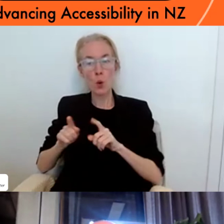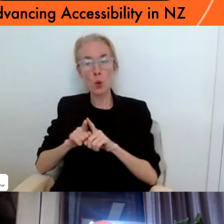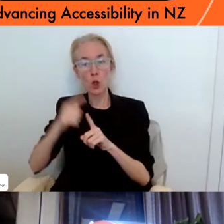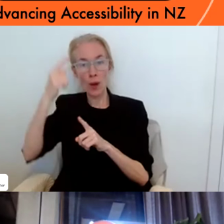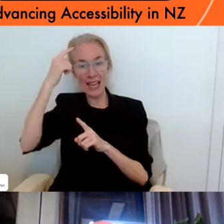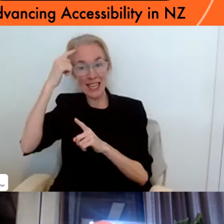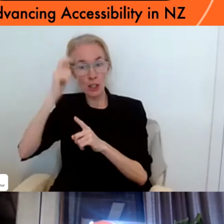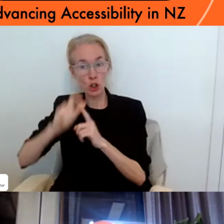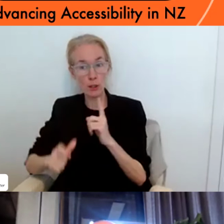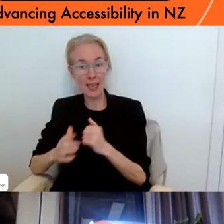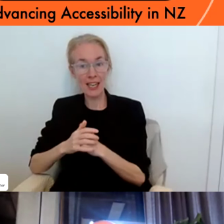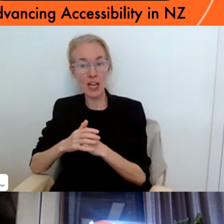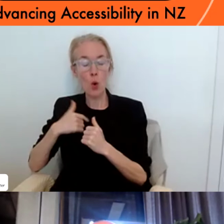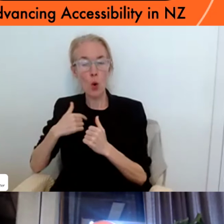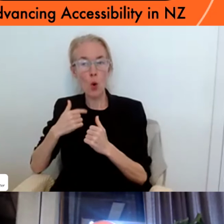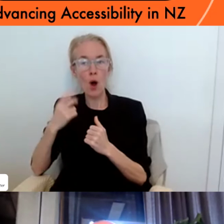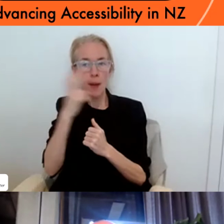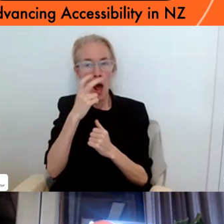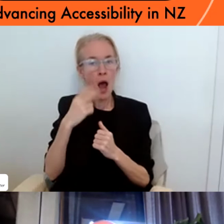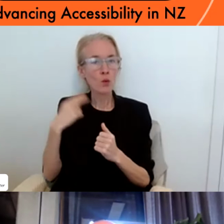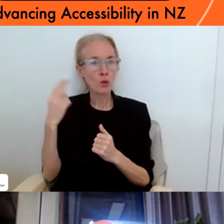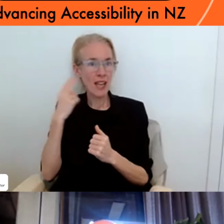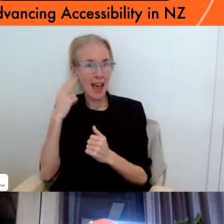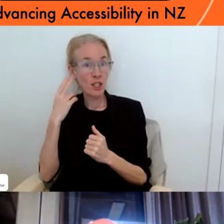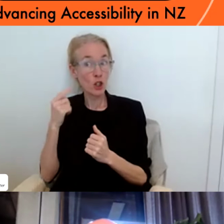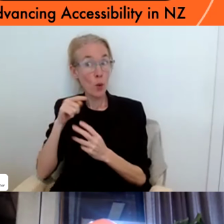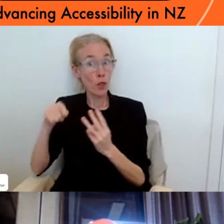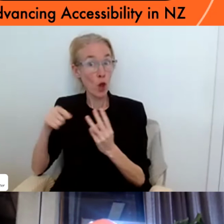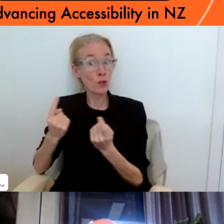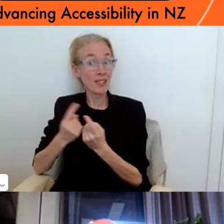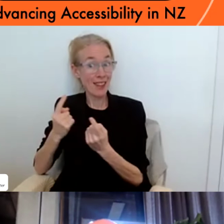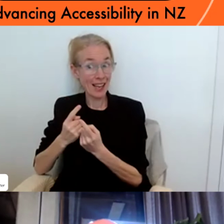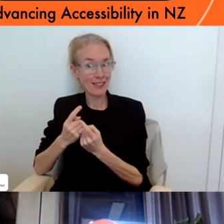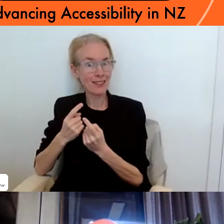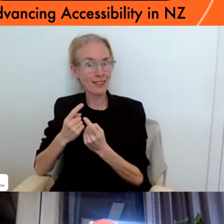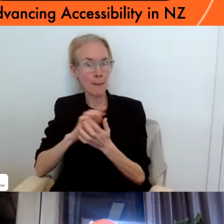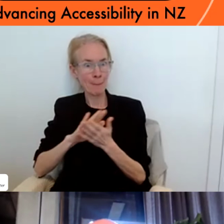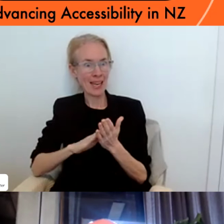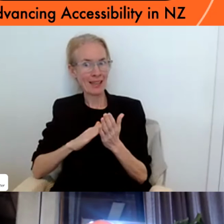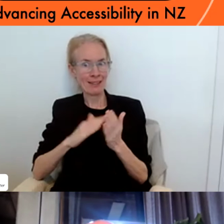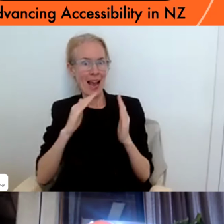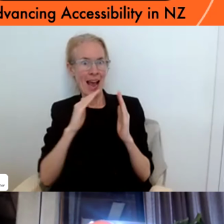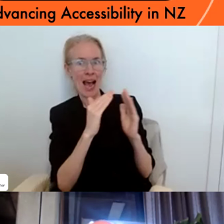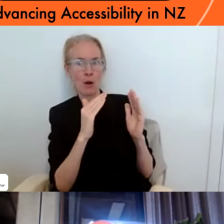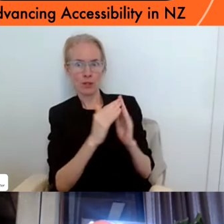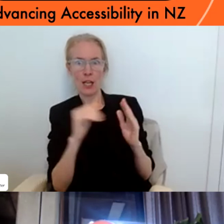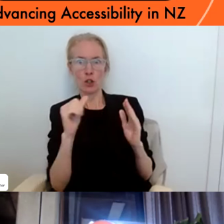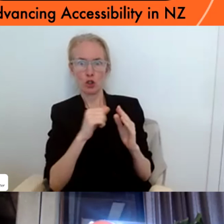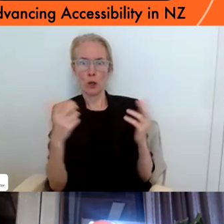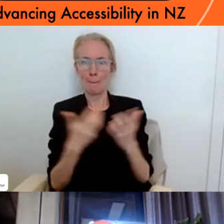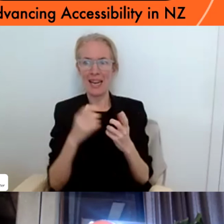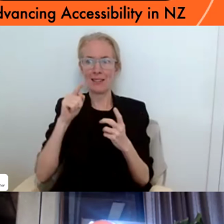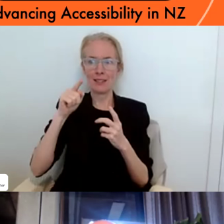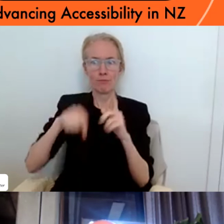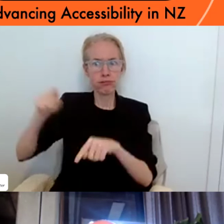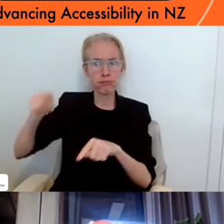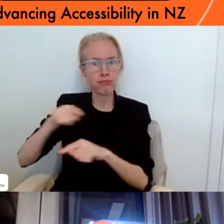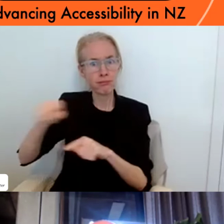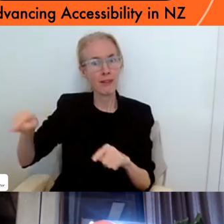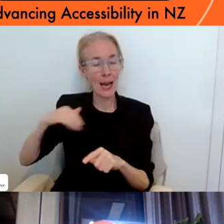types of housing that we provide. Now let's move to the next stage,